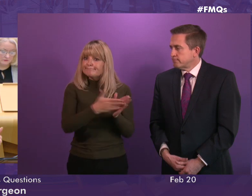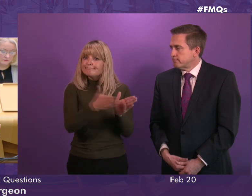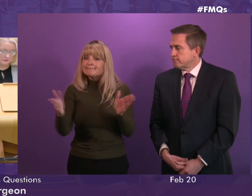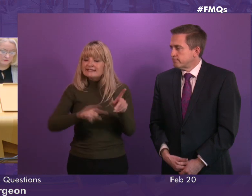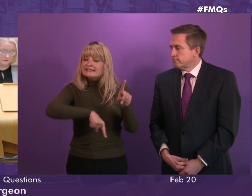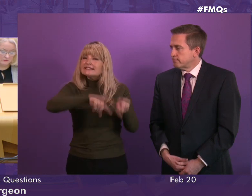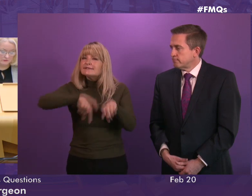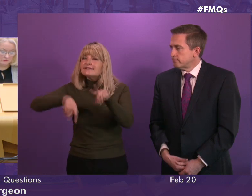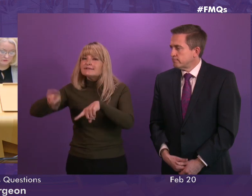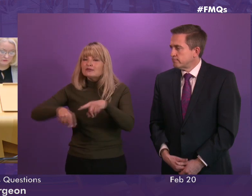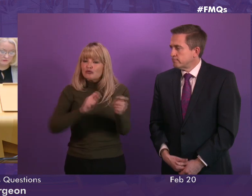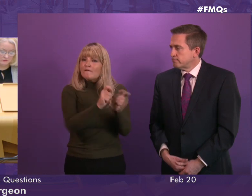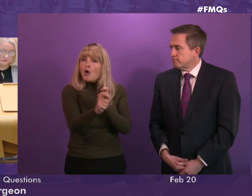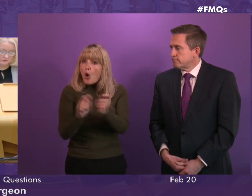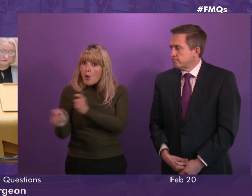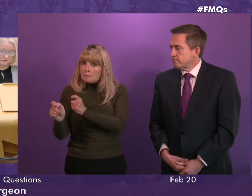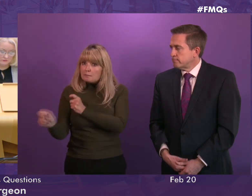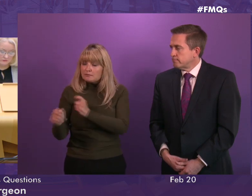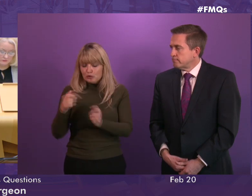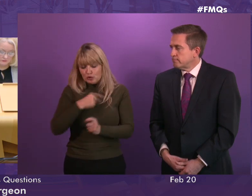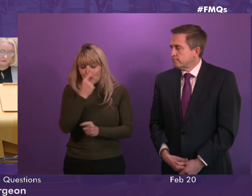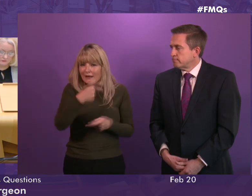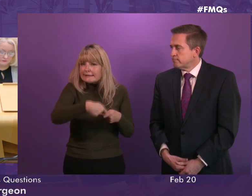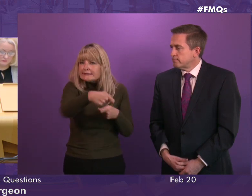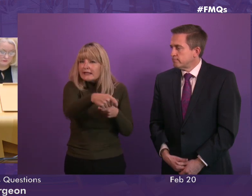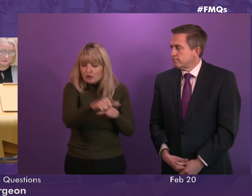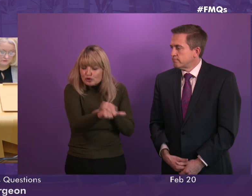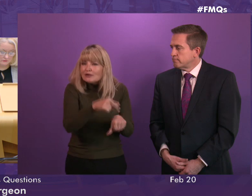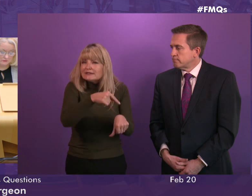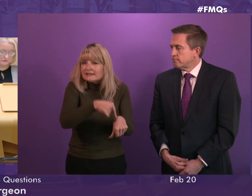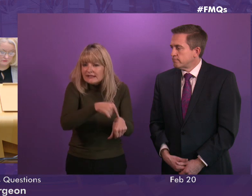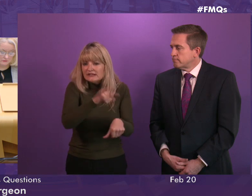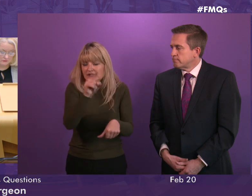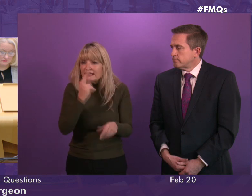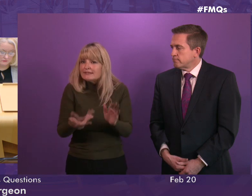We have extended the presumption against short sentences, expanded access to electronic monitoring